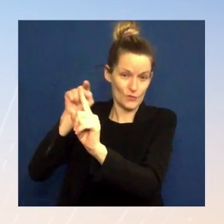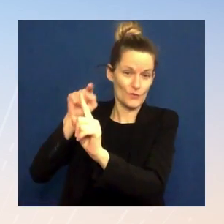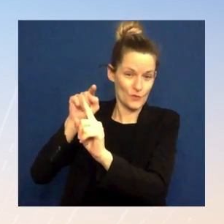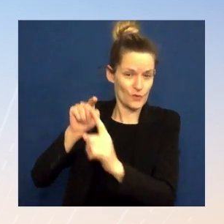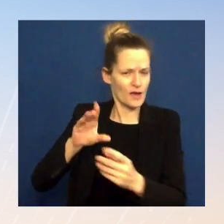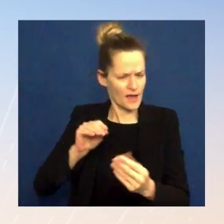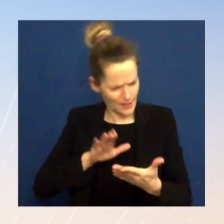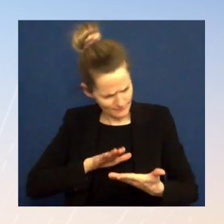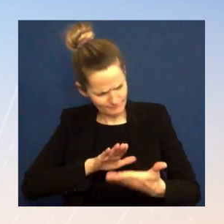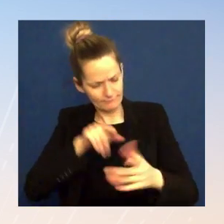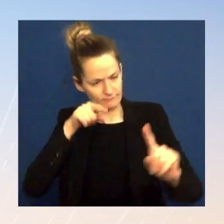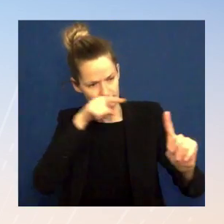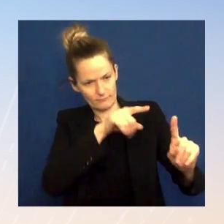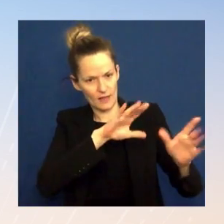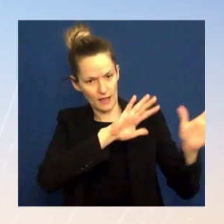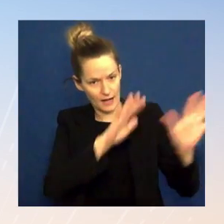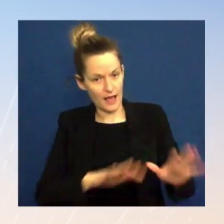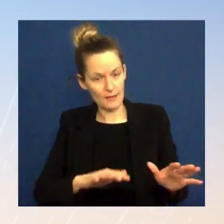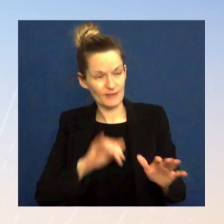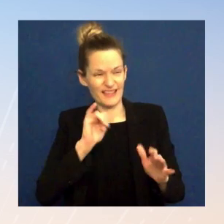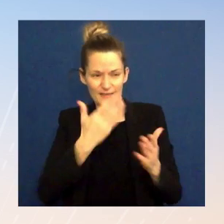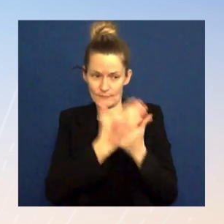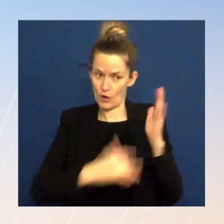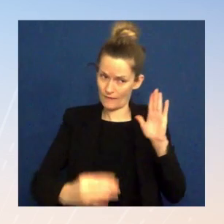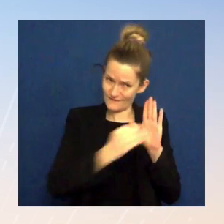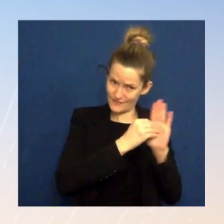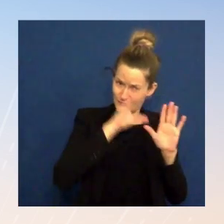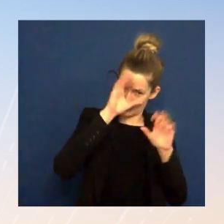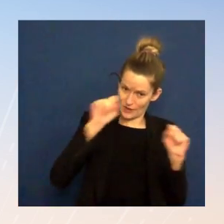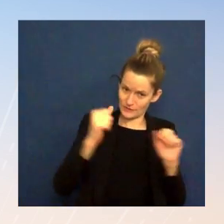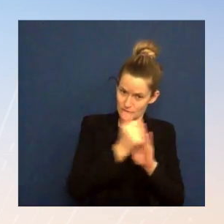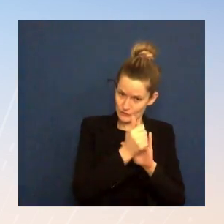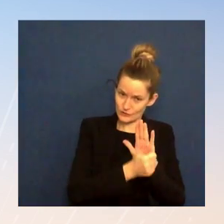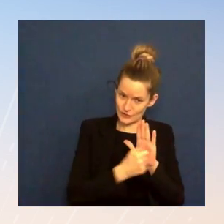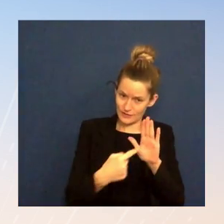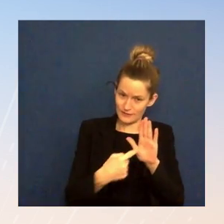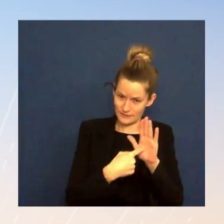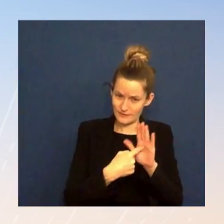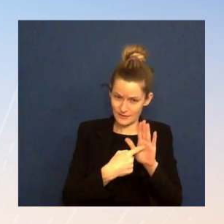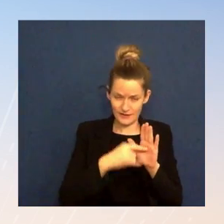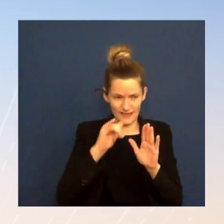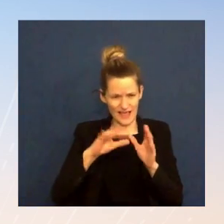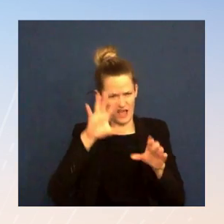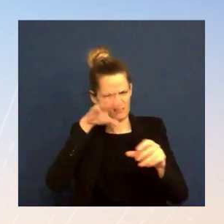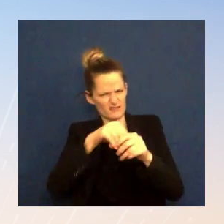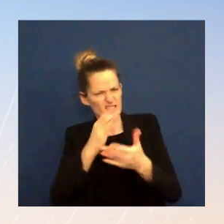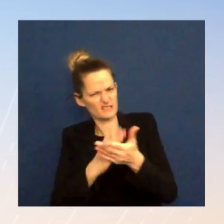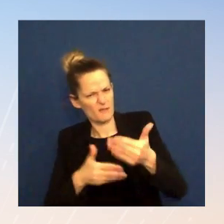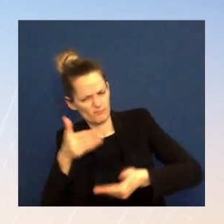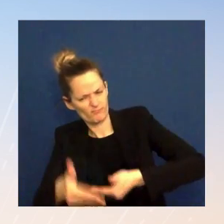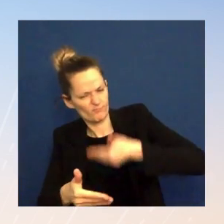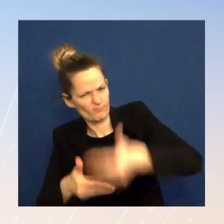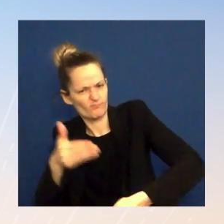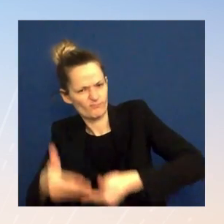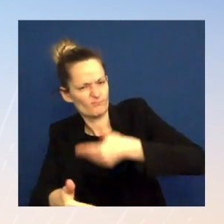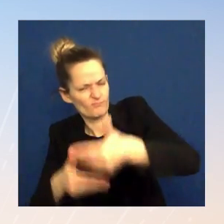including a number of the steps that I've outlined here. The Press: You're talking about the Rhodium Group. They say there are a lot of "ifs." They say "all must act"; that you need Congress in order to do this.